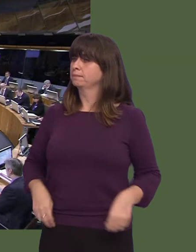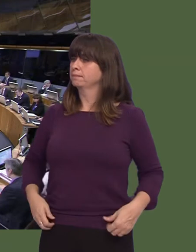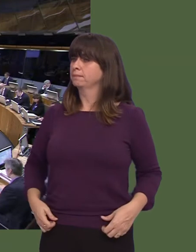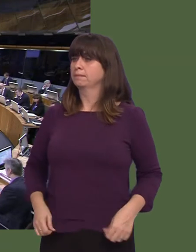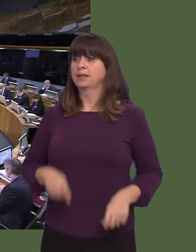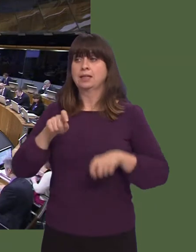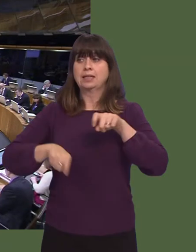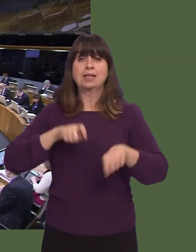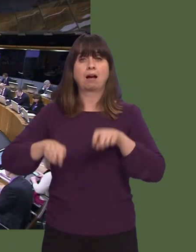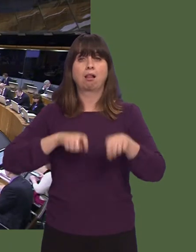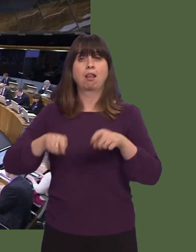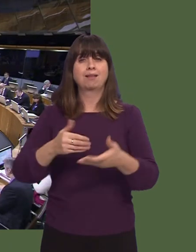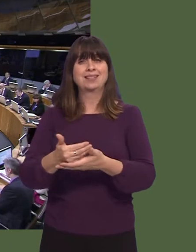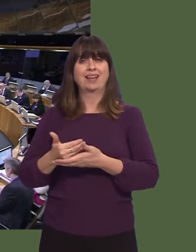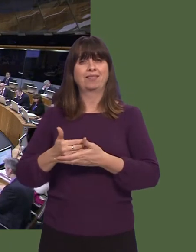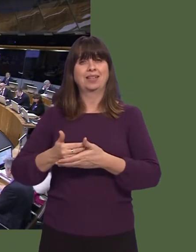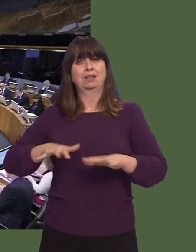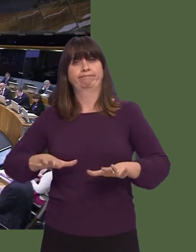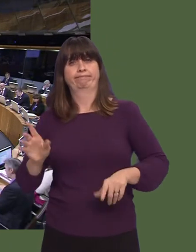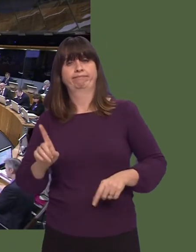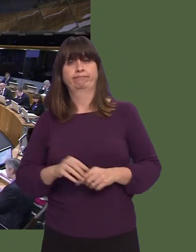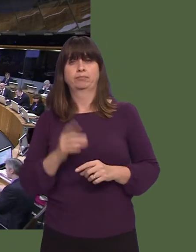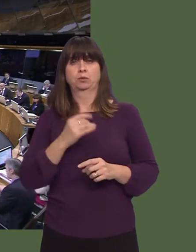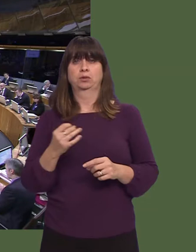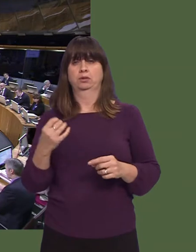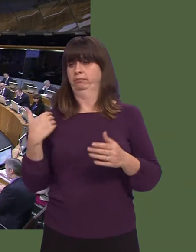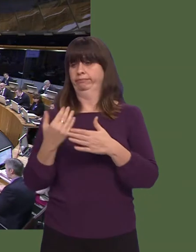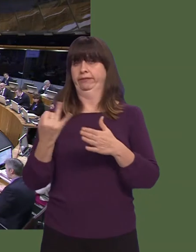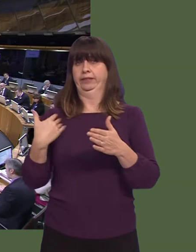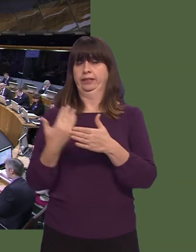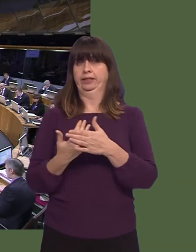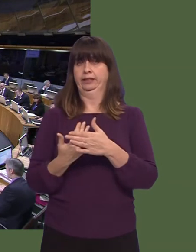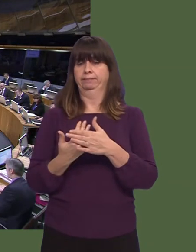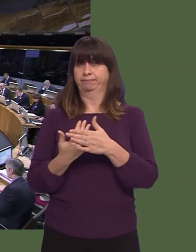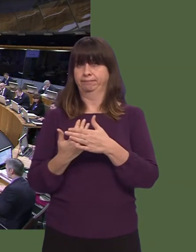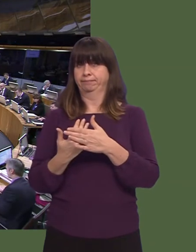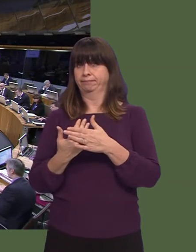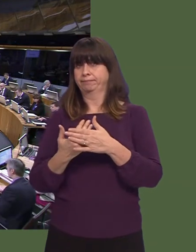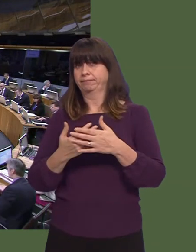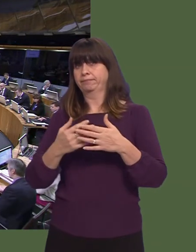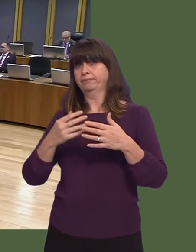ddatganiad am ddiogelwch beicwyr yng Nghymru? OAQ51337 Carwyn Jones AM: For 2017-18, we've allocated £592,102 to local authorities to deliver